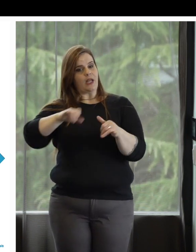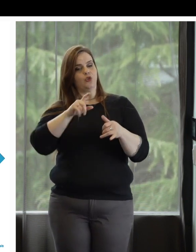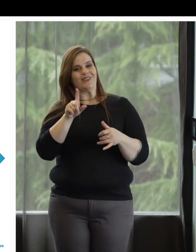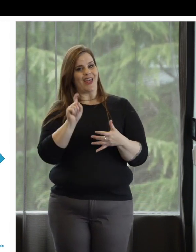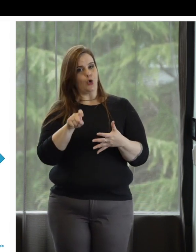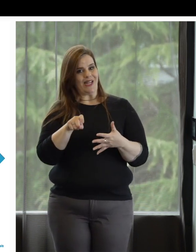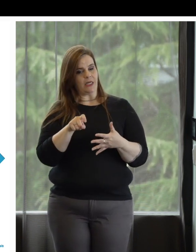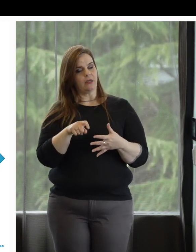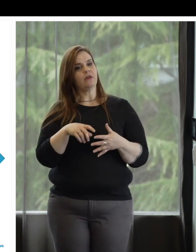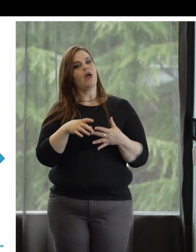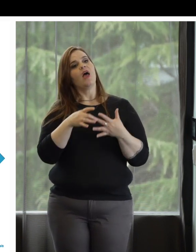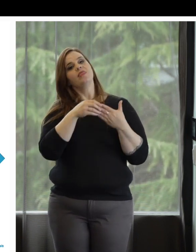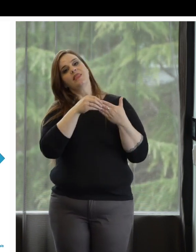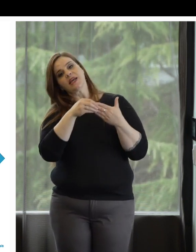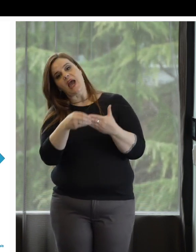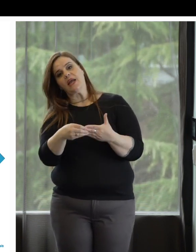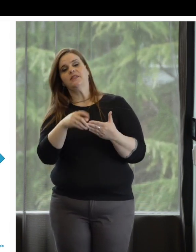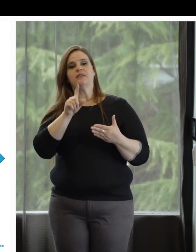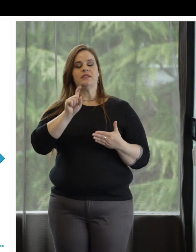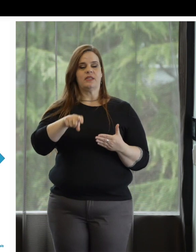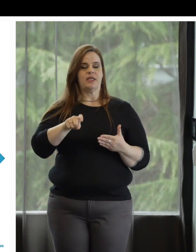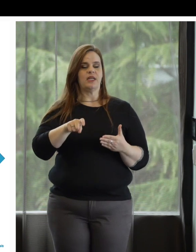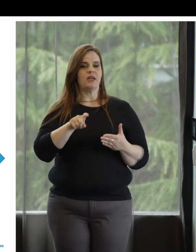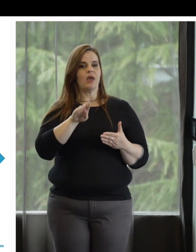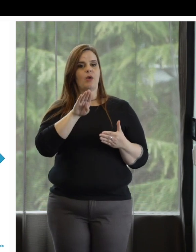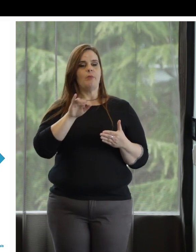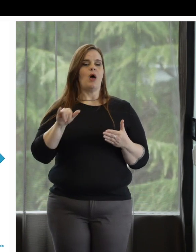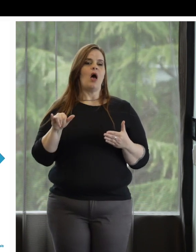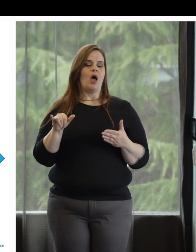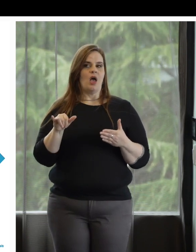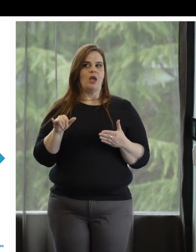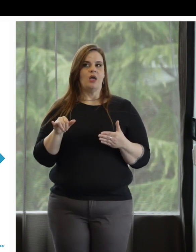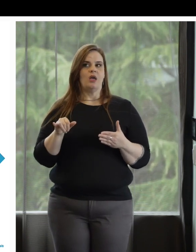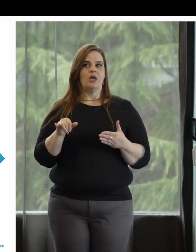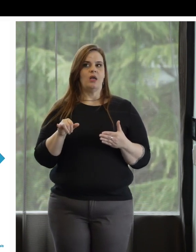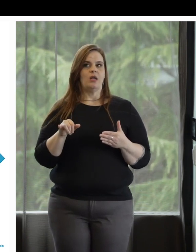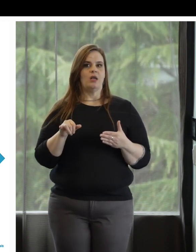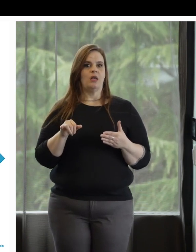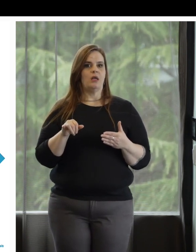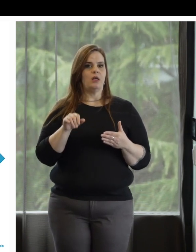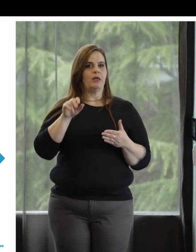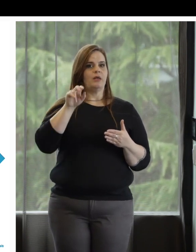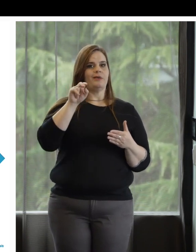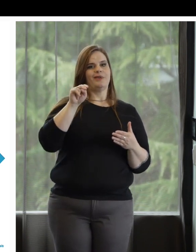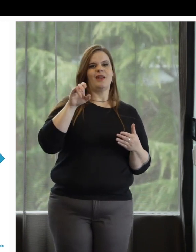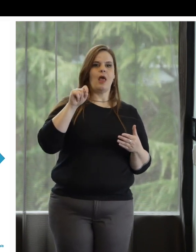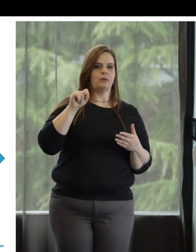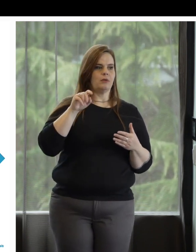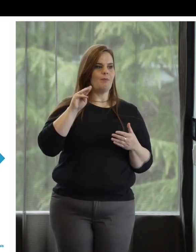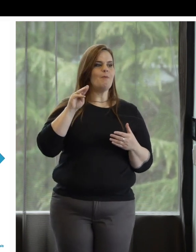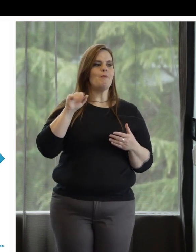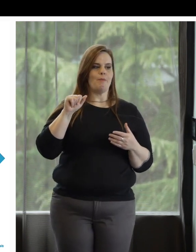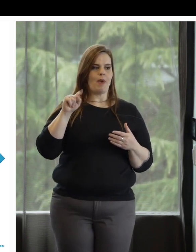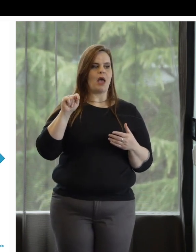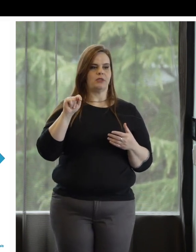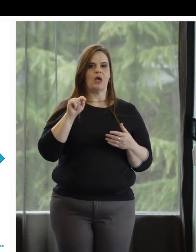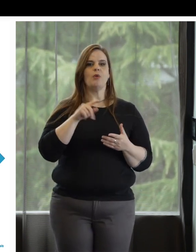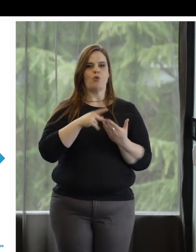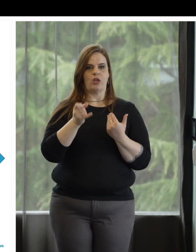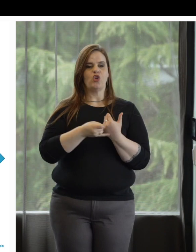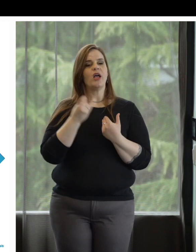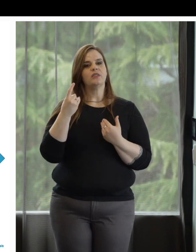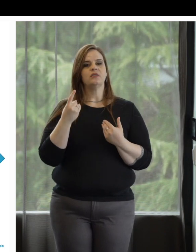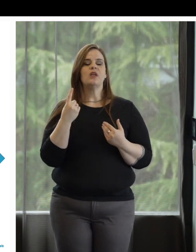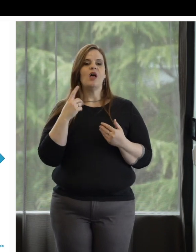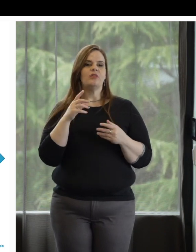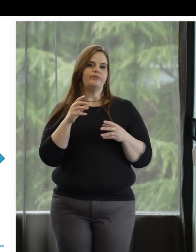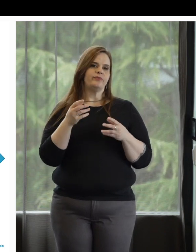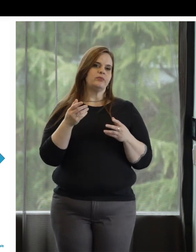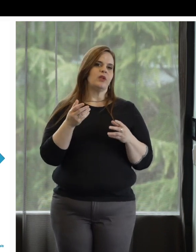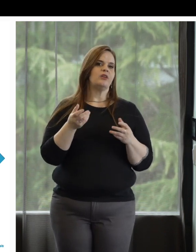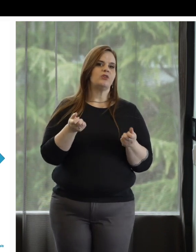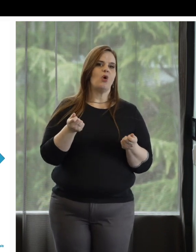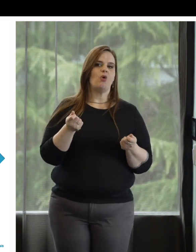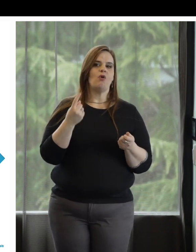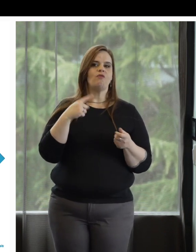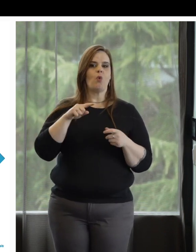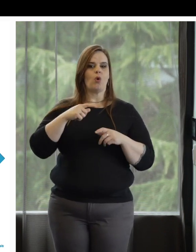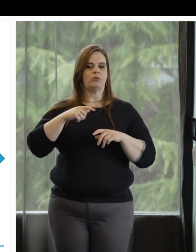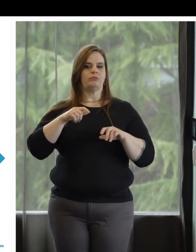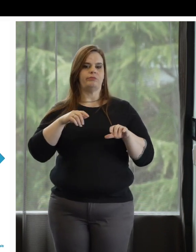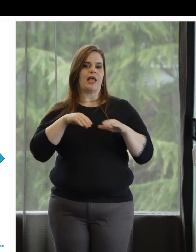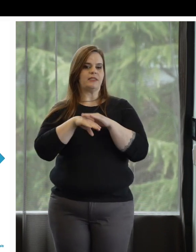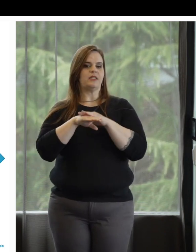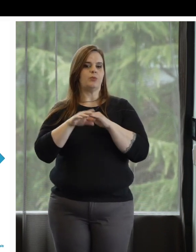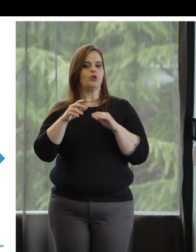the guidance needed by mat projects To apply